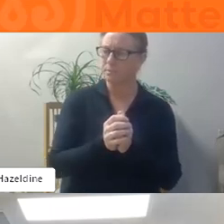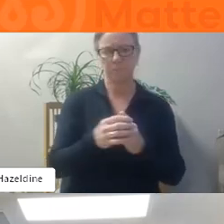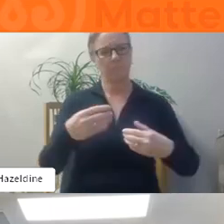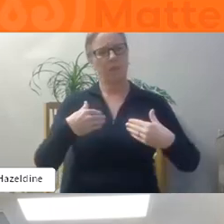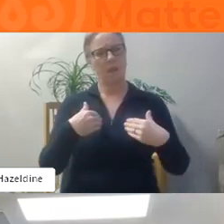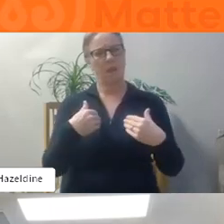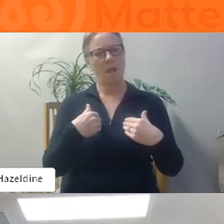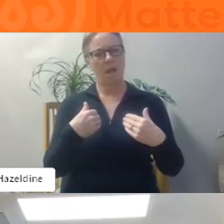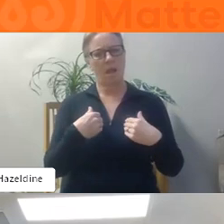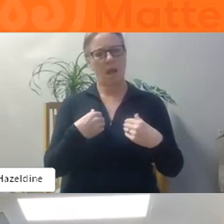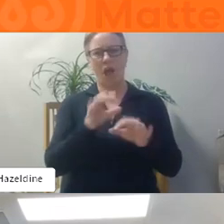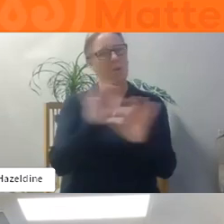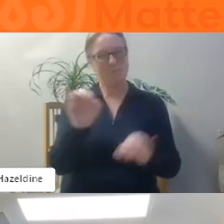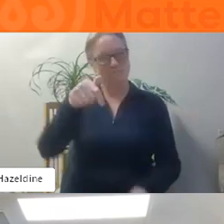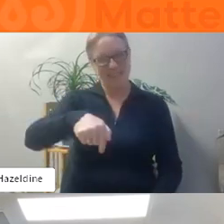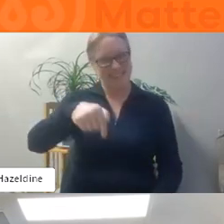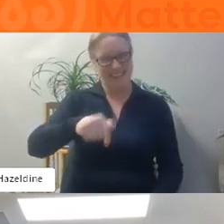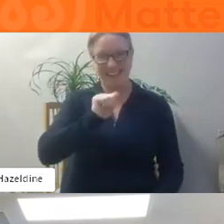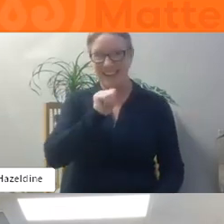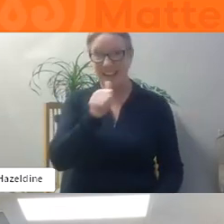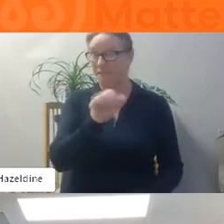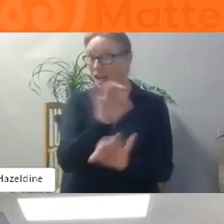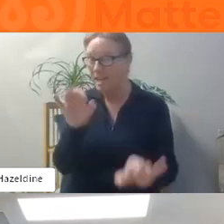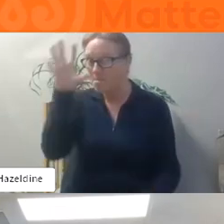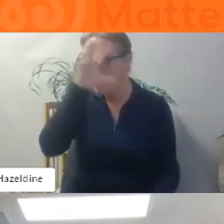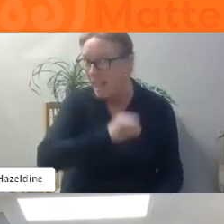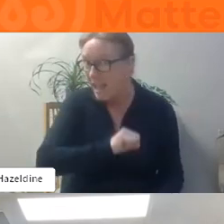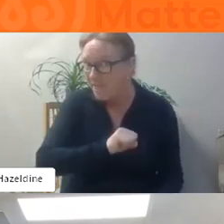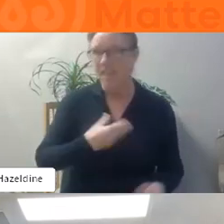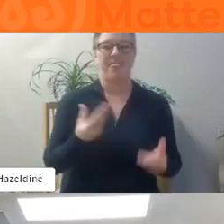and I wouldn't be here if I didn't believe that education is the strongest